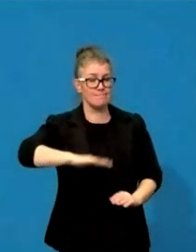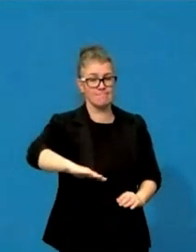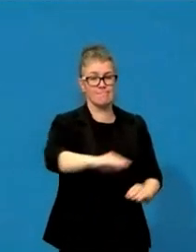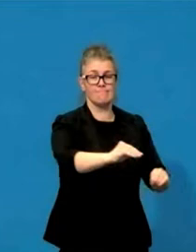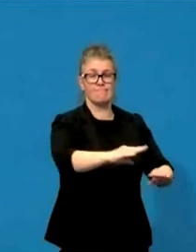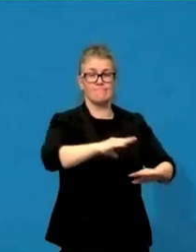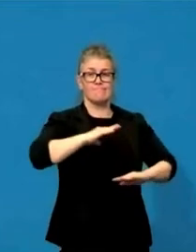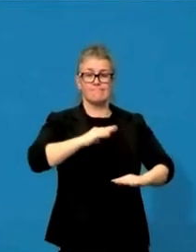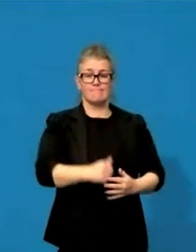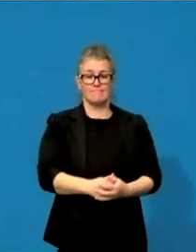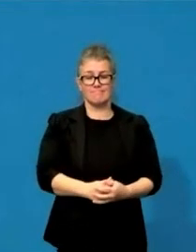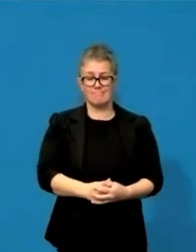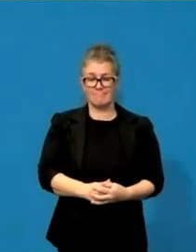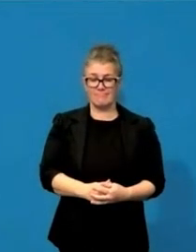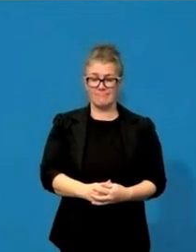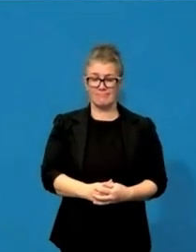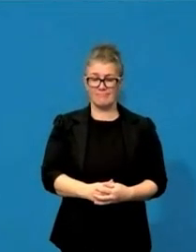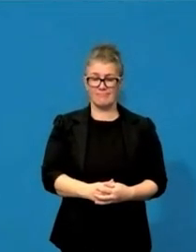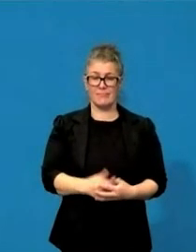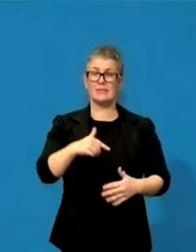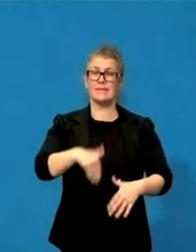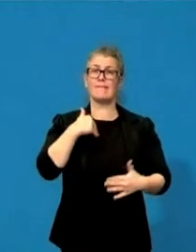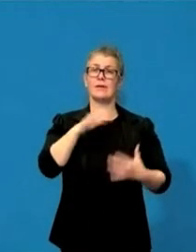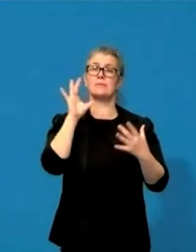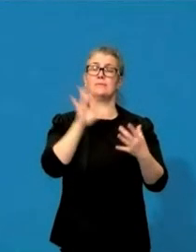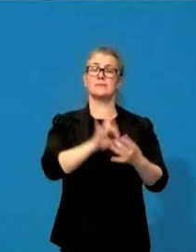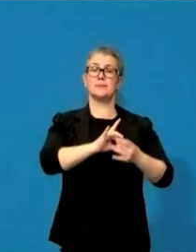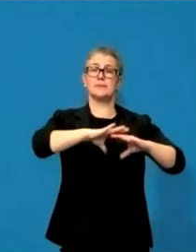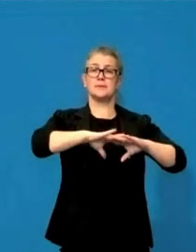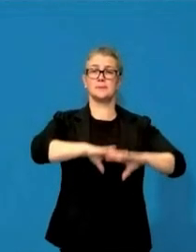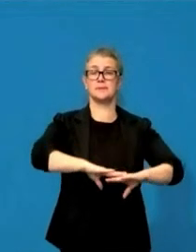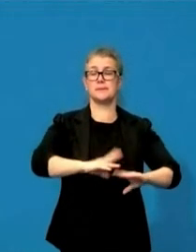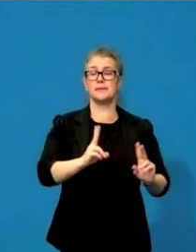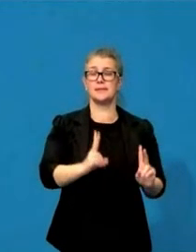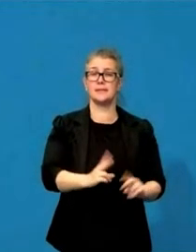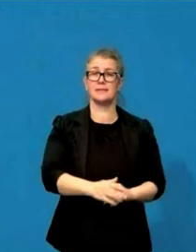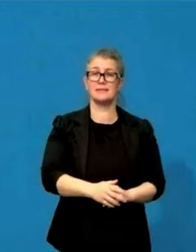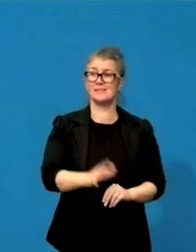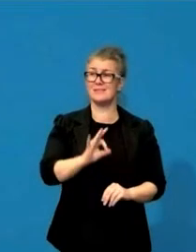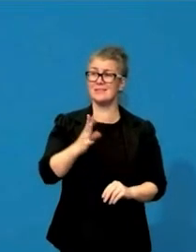think, healing and you know, just bring you back down-to-earth and not worrying about